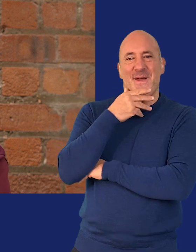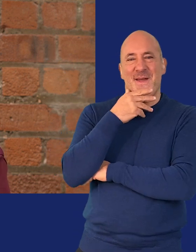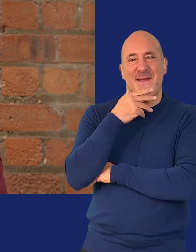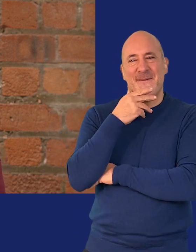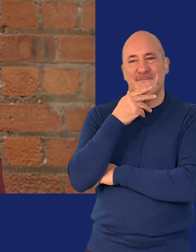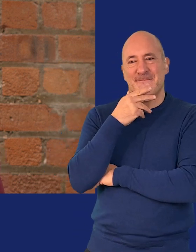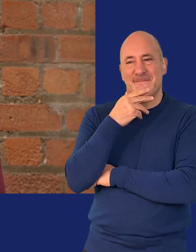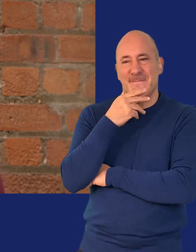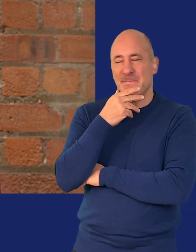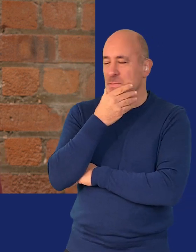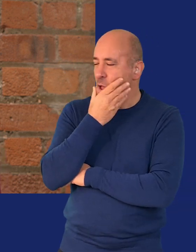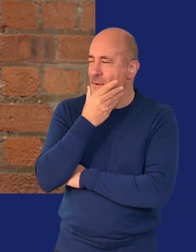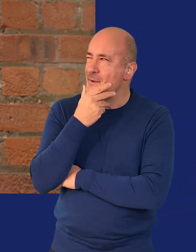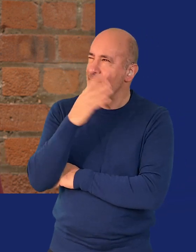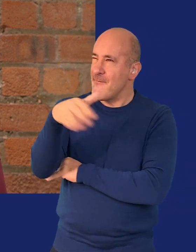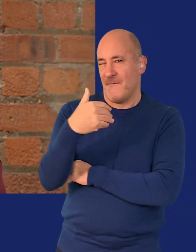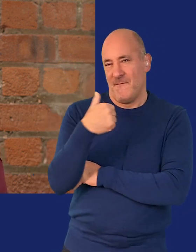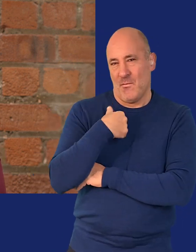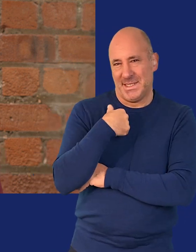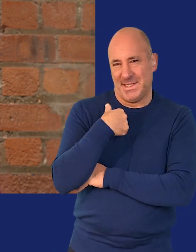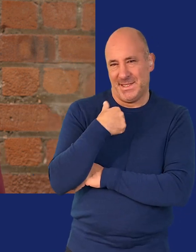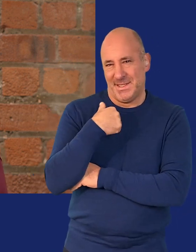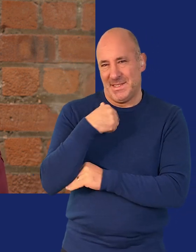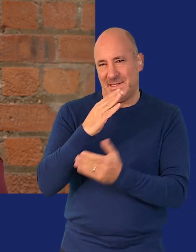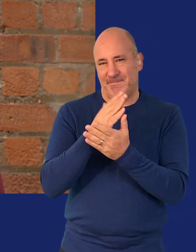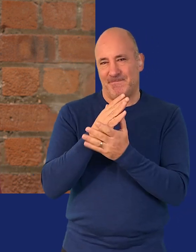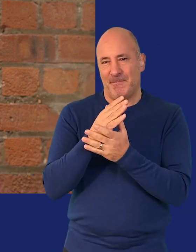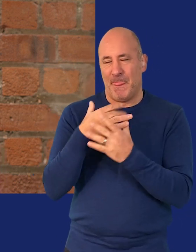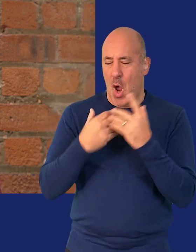I think, um, for me it's a collective achievement.